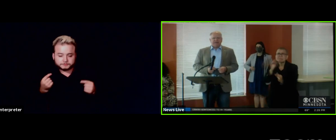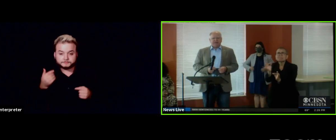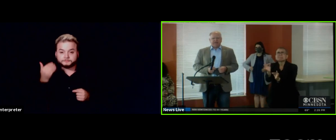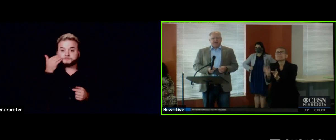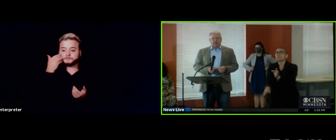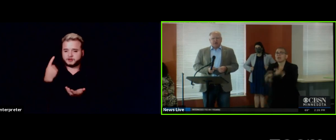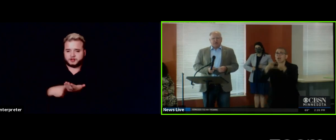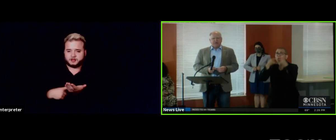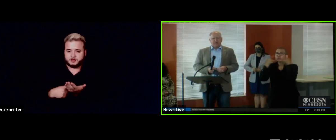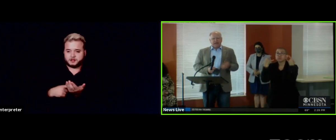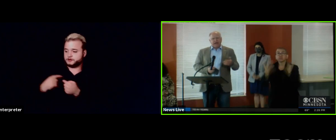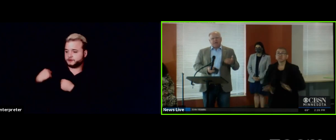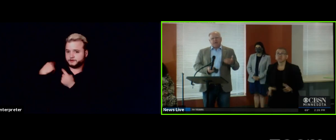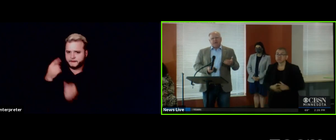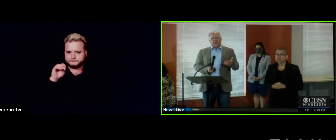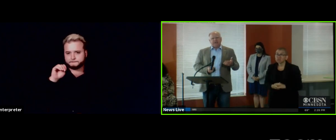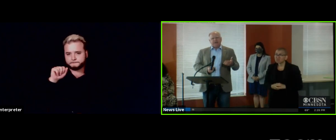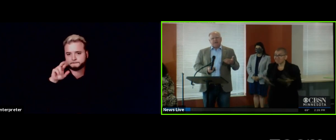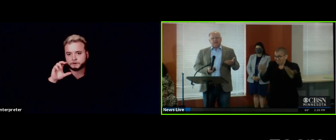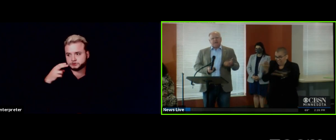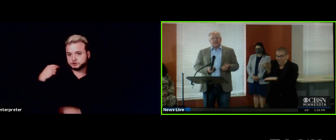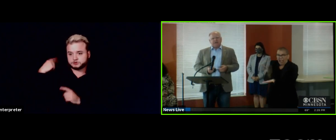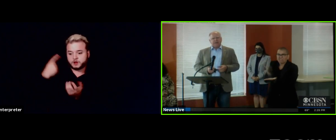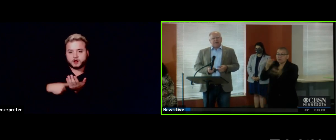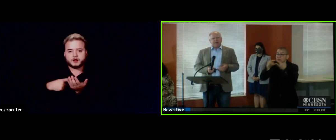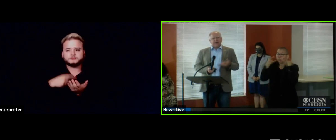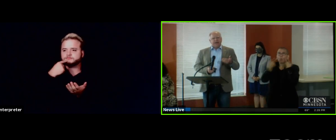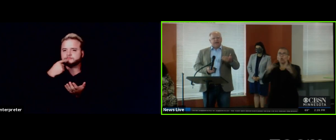is getting stronger every day. Not only are they saying there's a new study came out today,